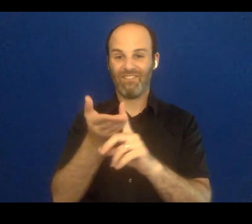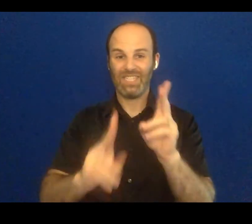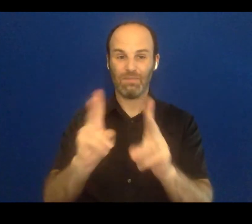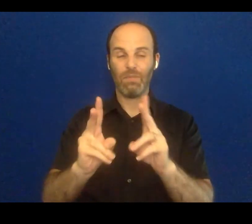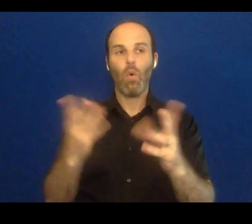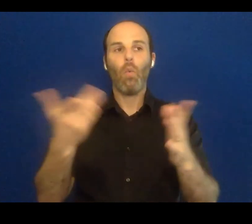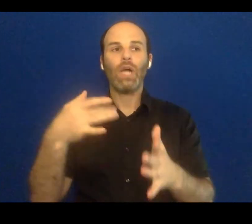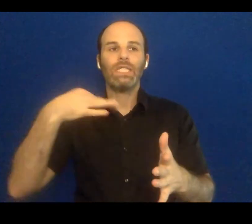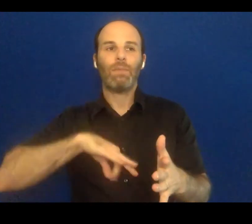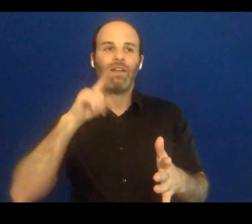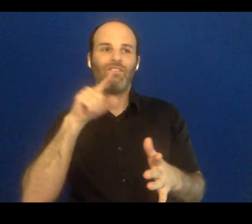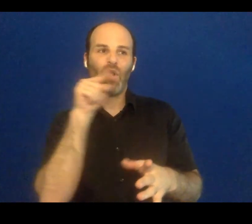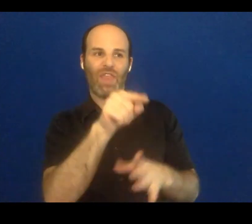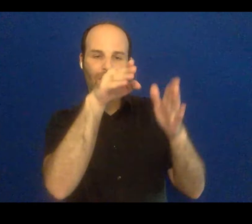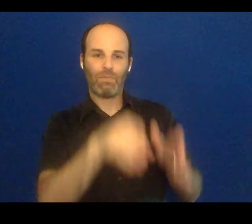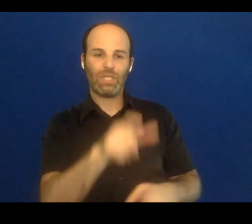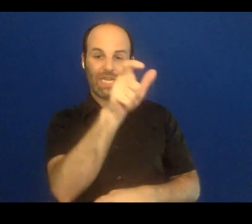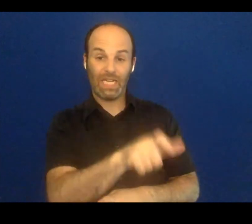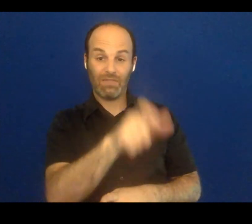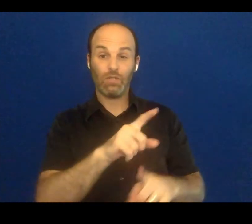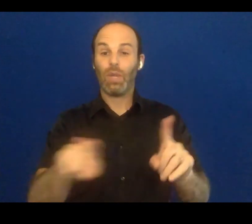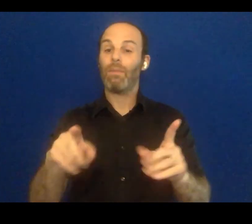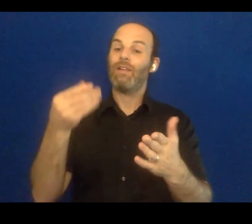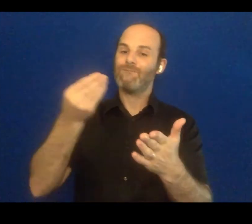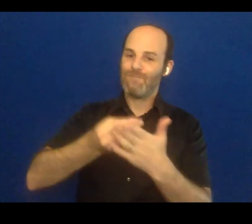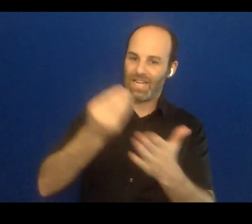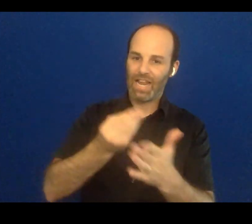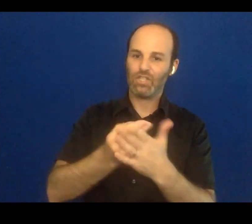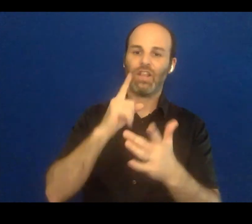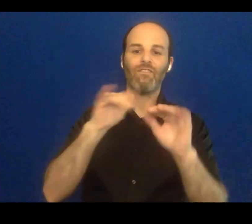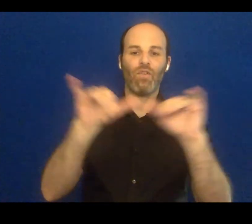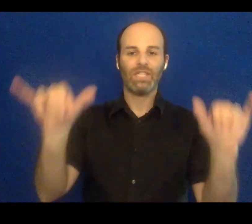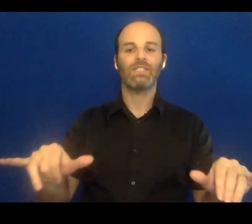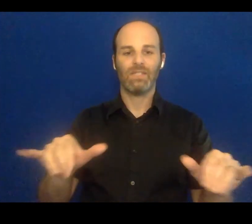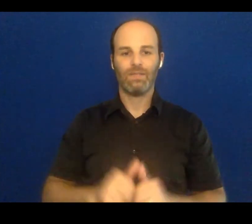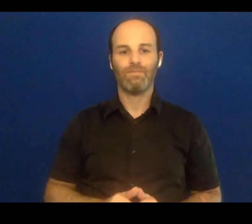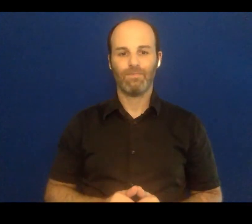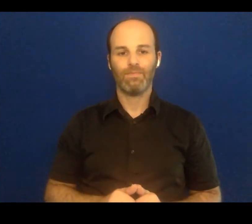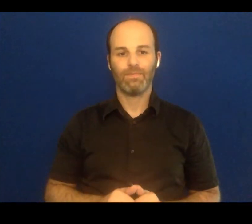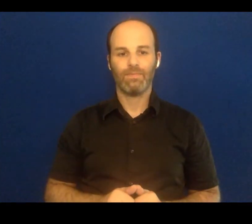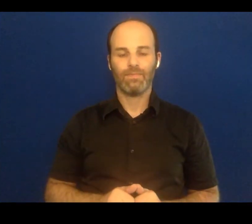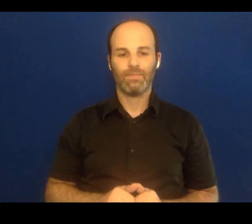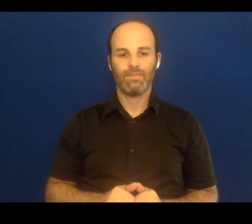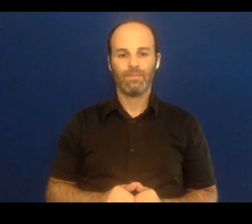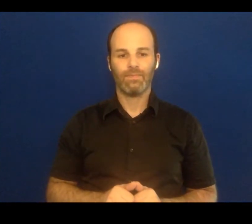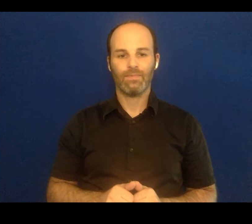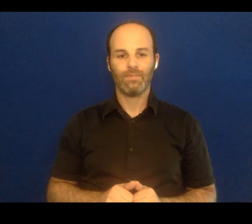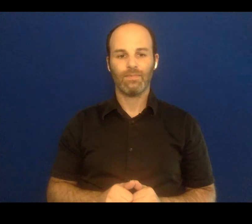NOT ONLY A BENEFIT TO THE PERSON INDIVIDUALLY BUT ALSO TO THE SYSTEM. THANK YOU BOTH.